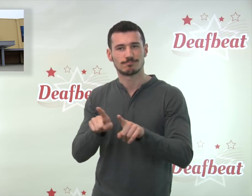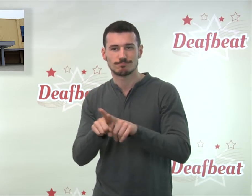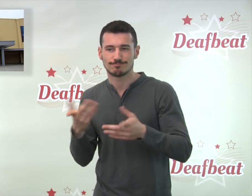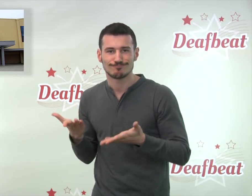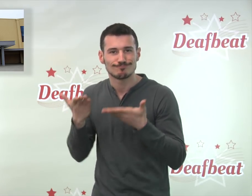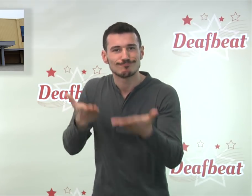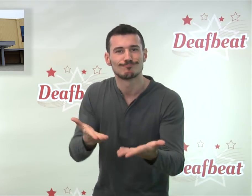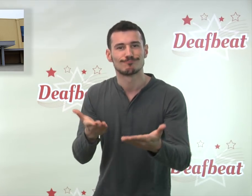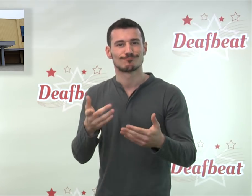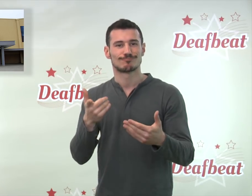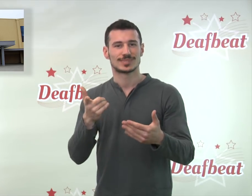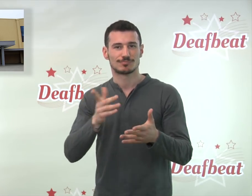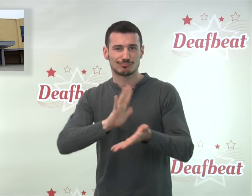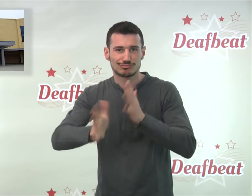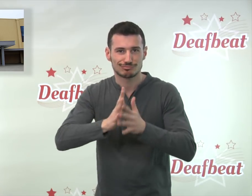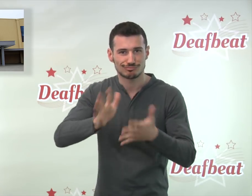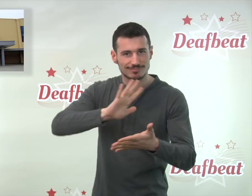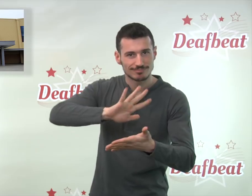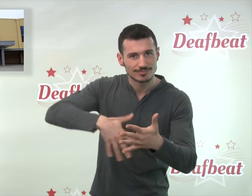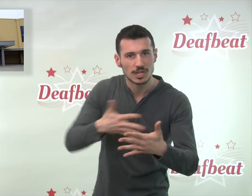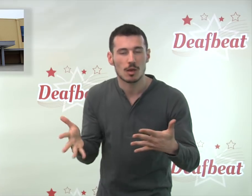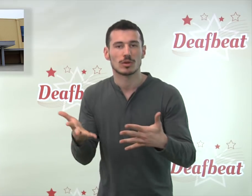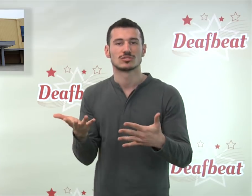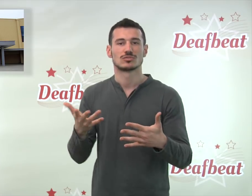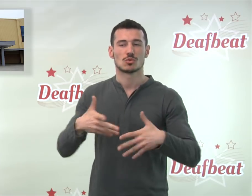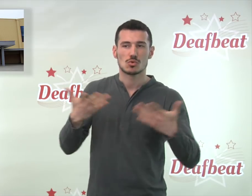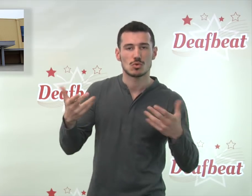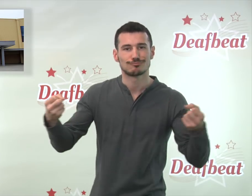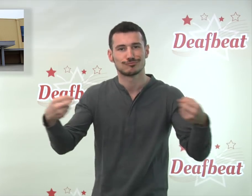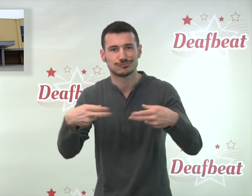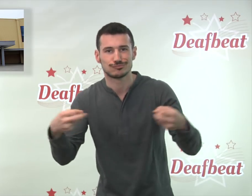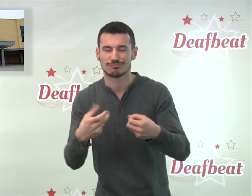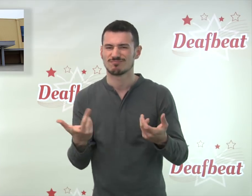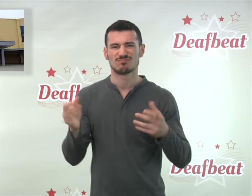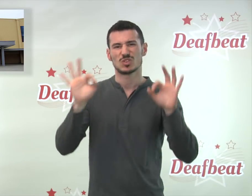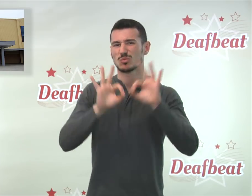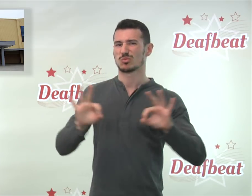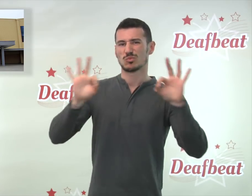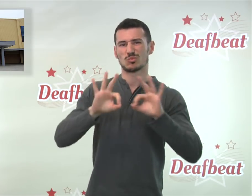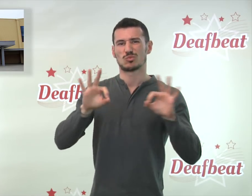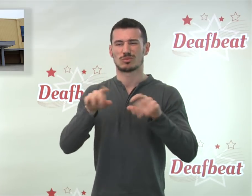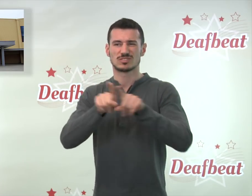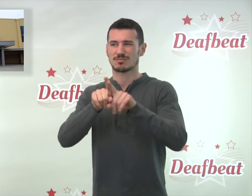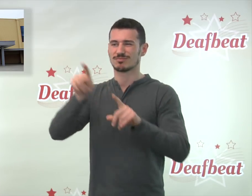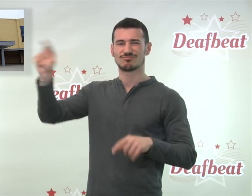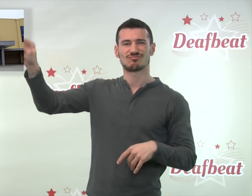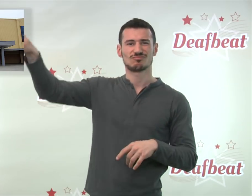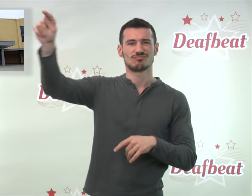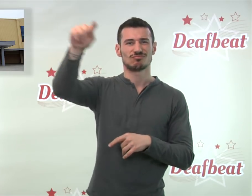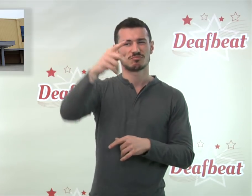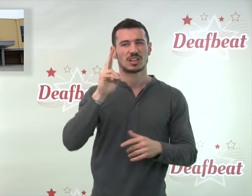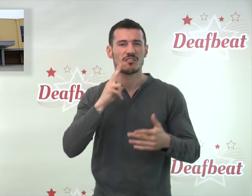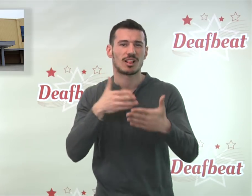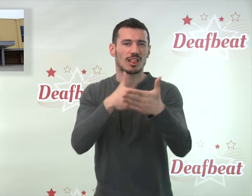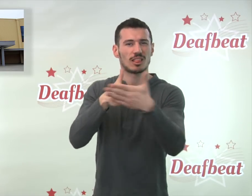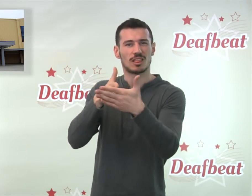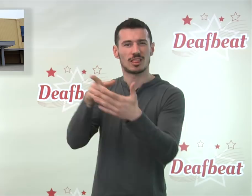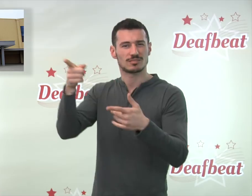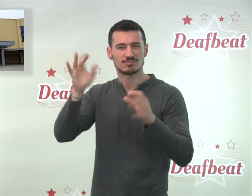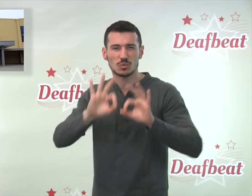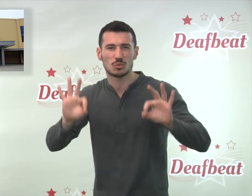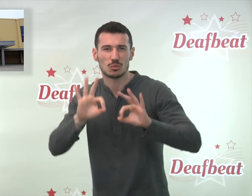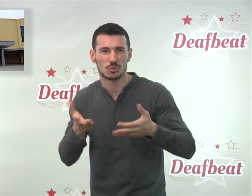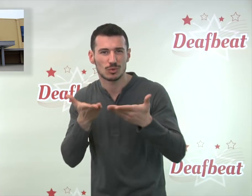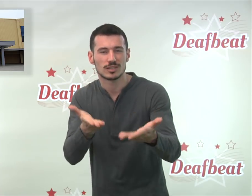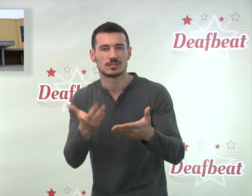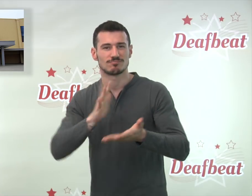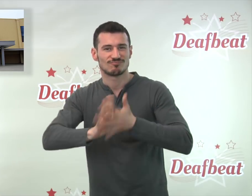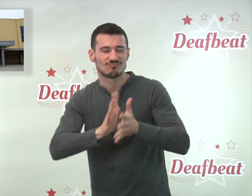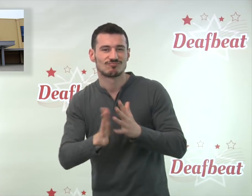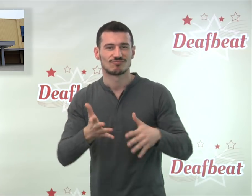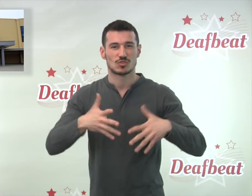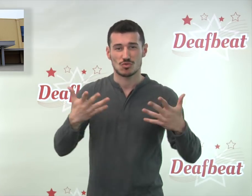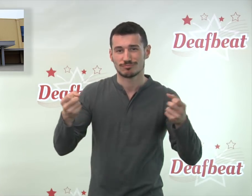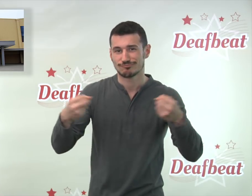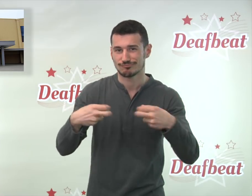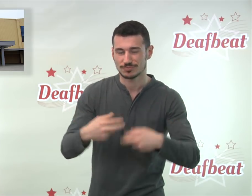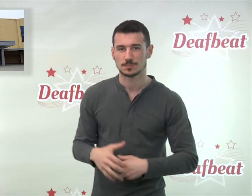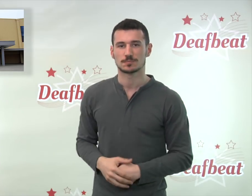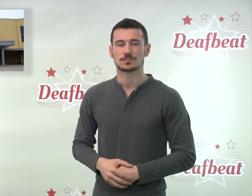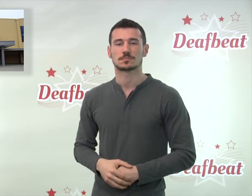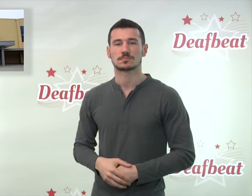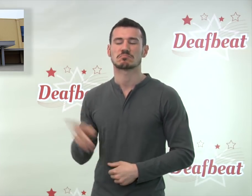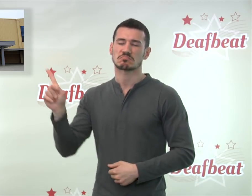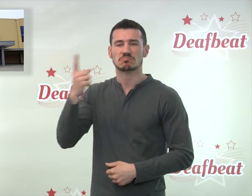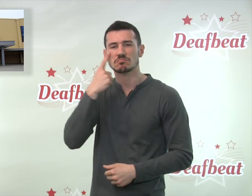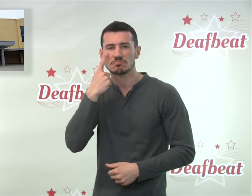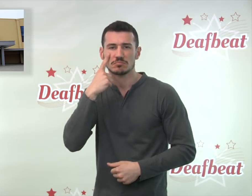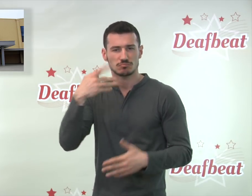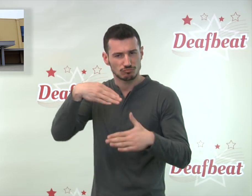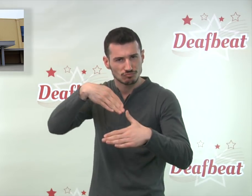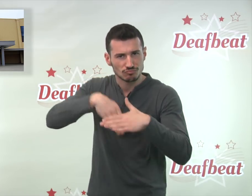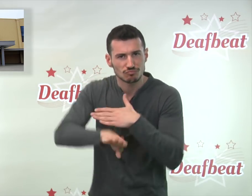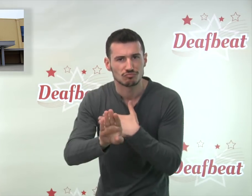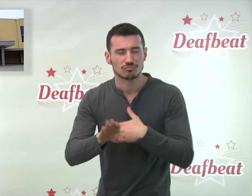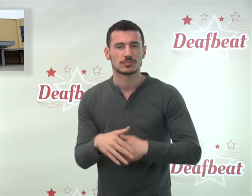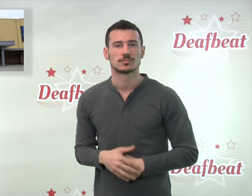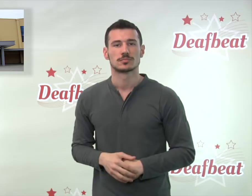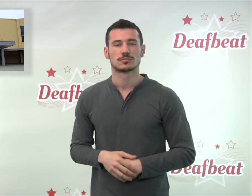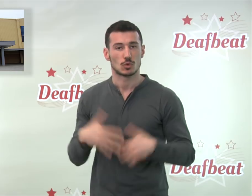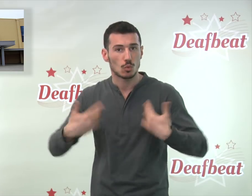subtitles or interpreters that many large organizations never provide. But she found out that the studio